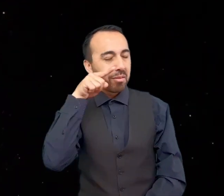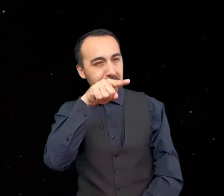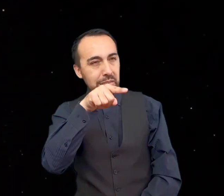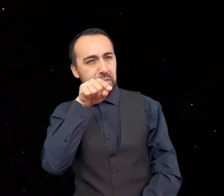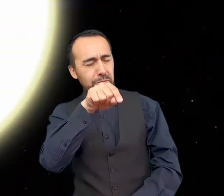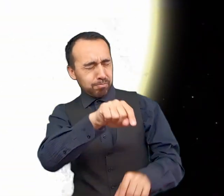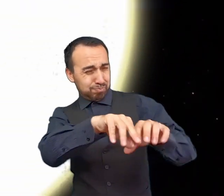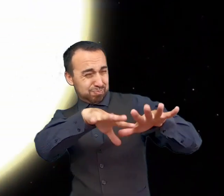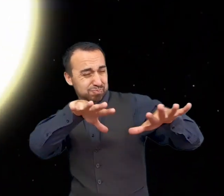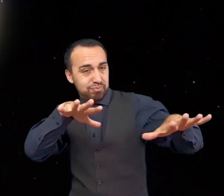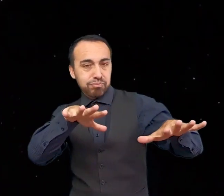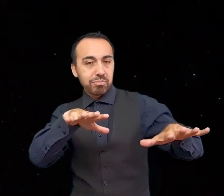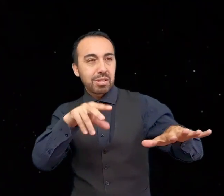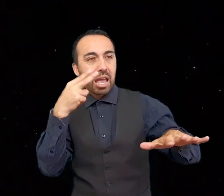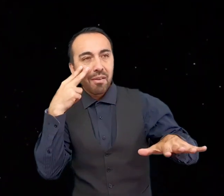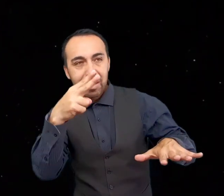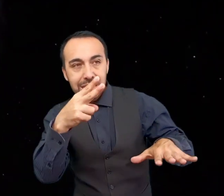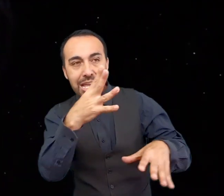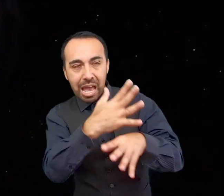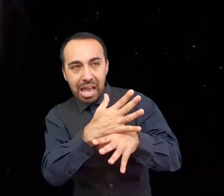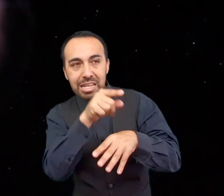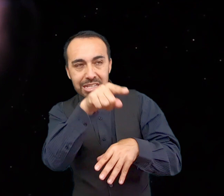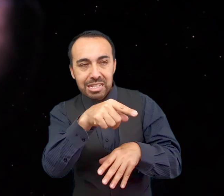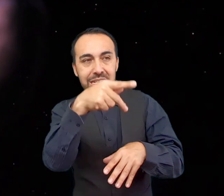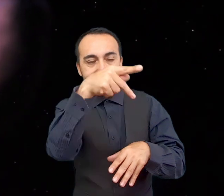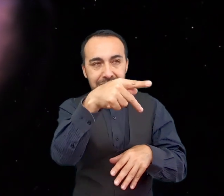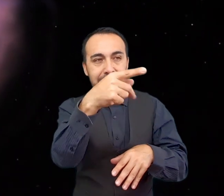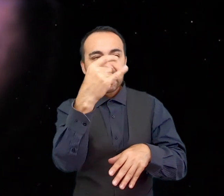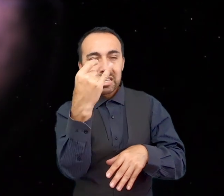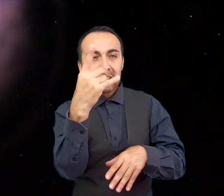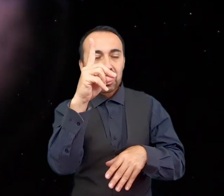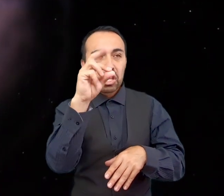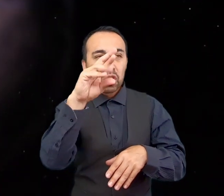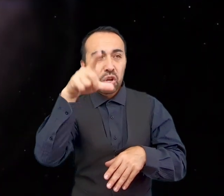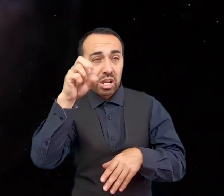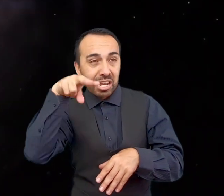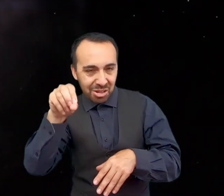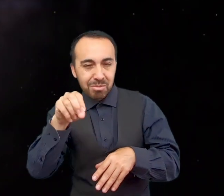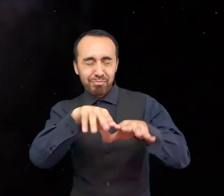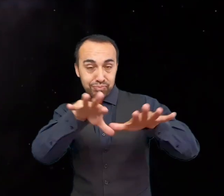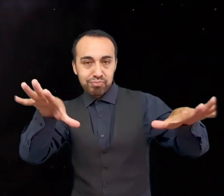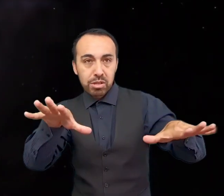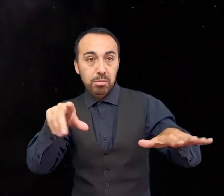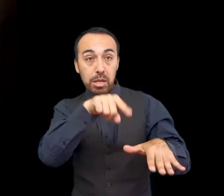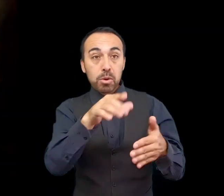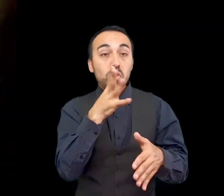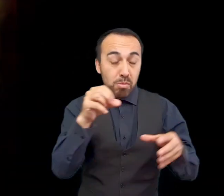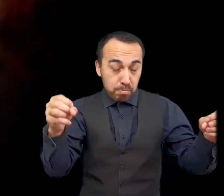On the other hand, if the stellar nucleus has a mass greater than about 3 solar masses,